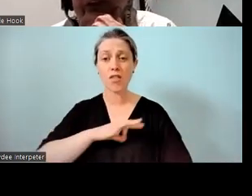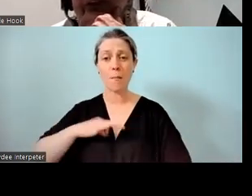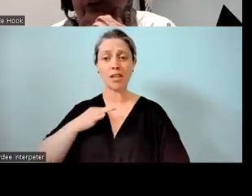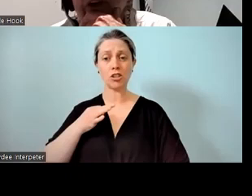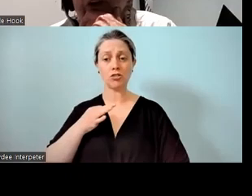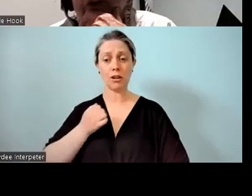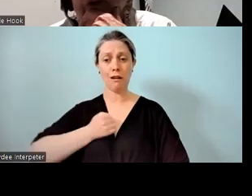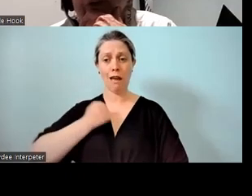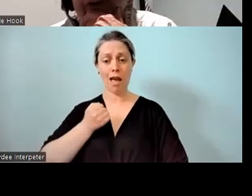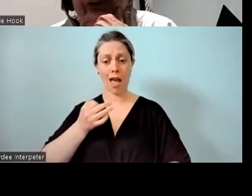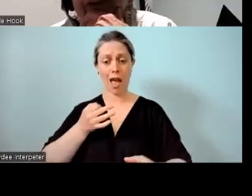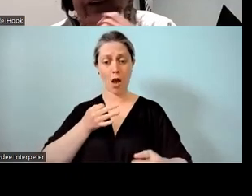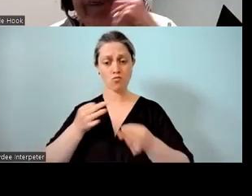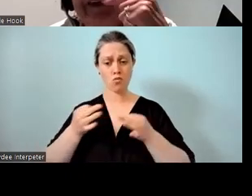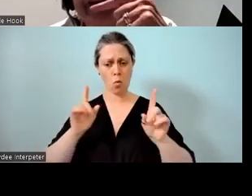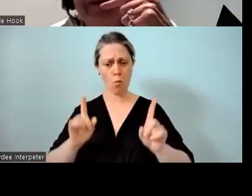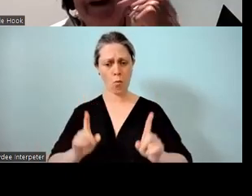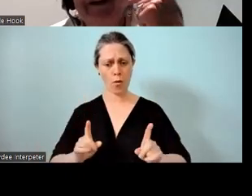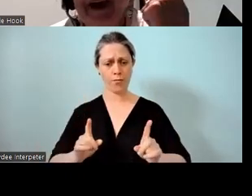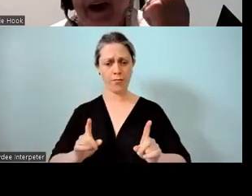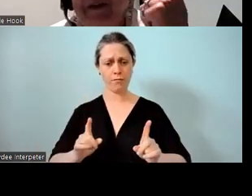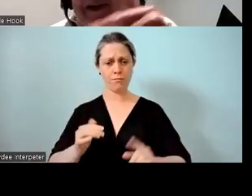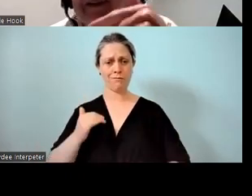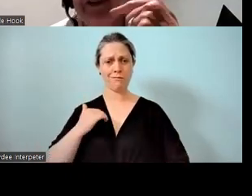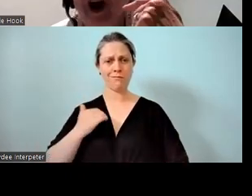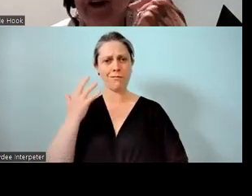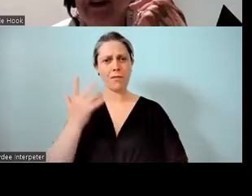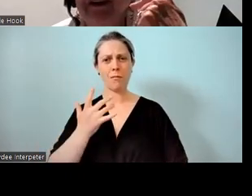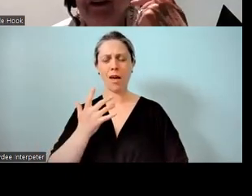is to be thinking about how they're designing